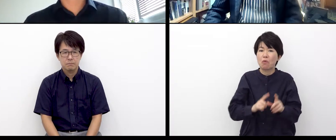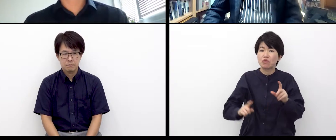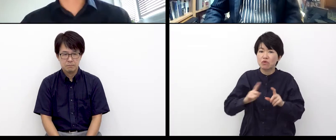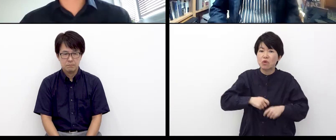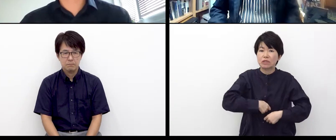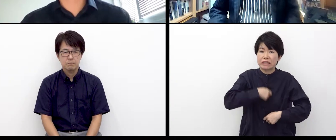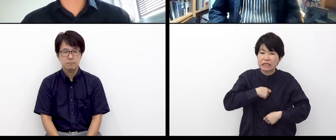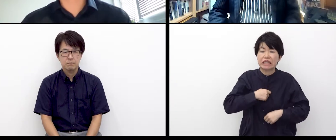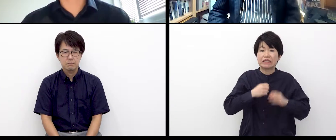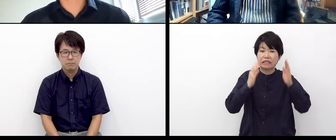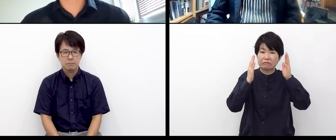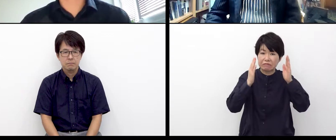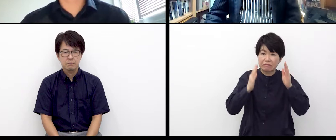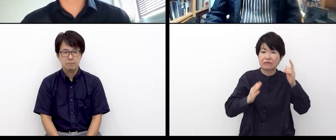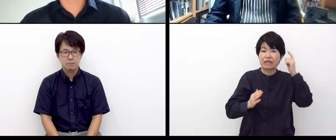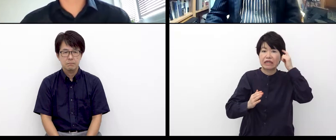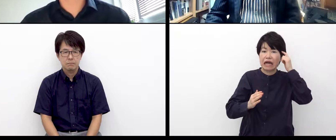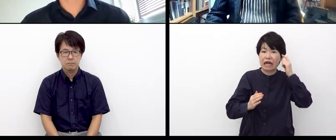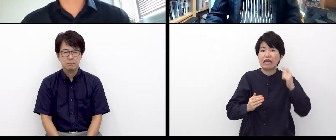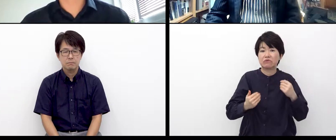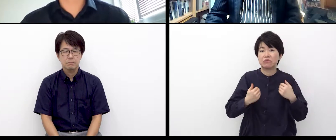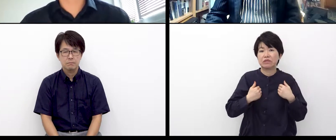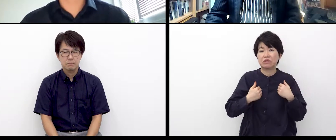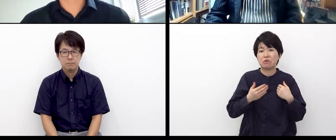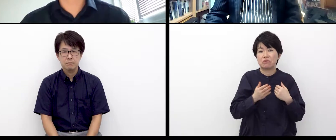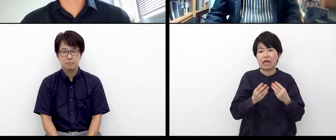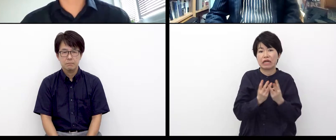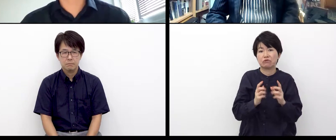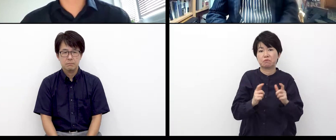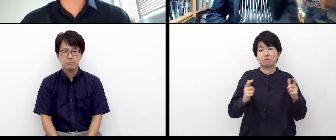to ignore them.